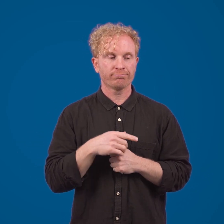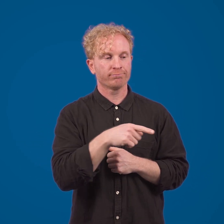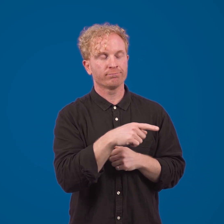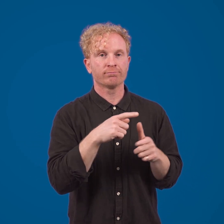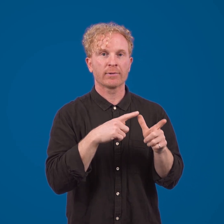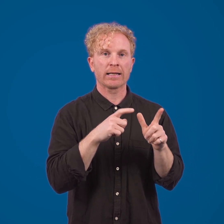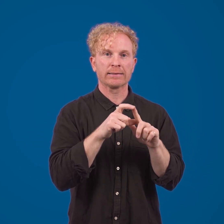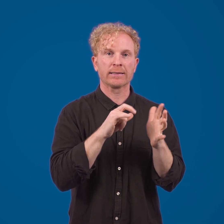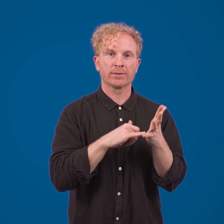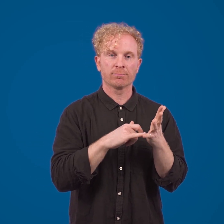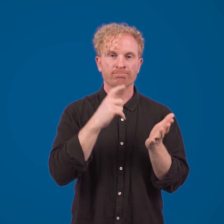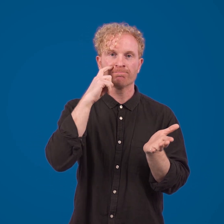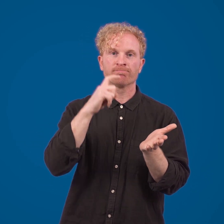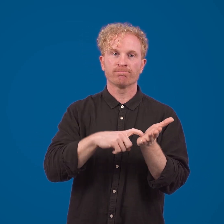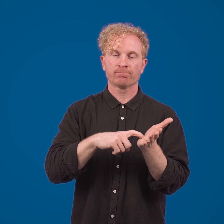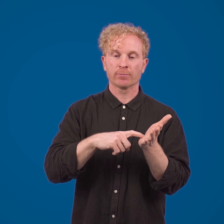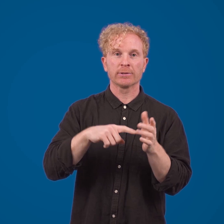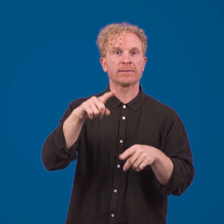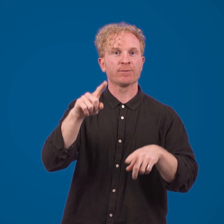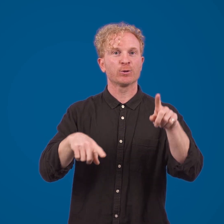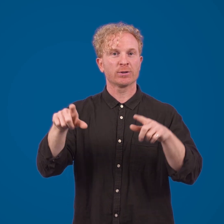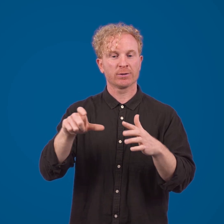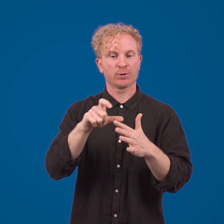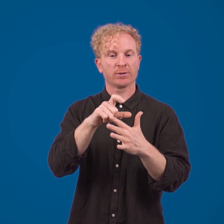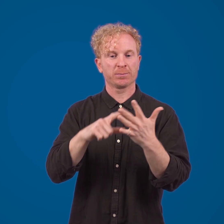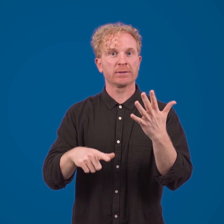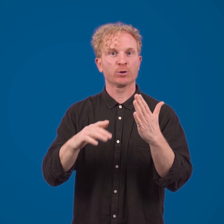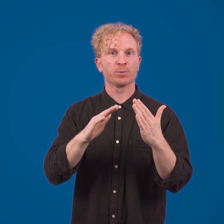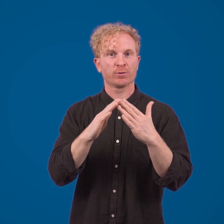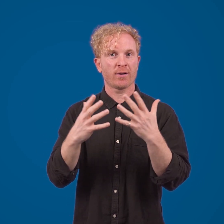ADS recognises the importance of understanding, acknowledging